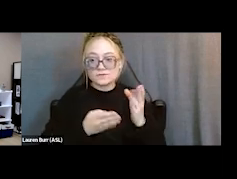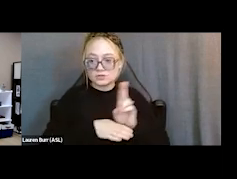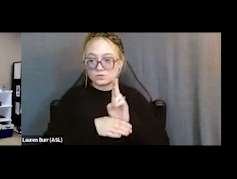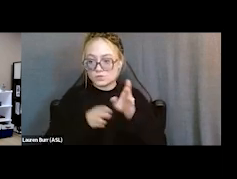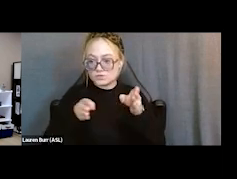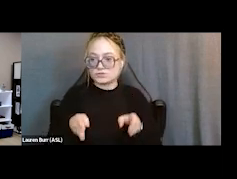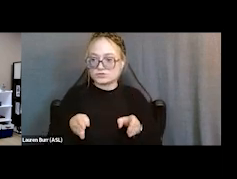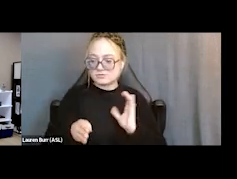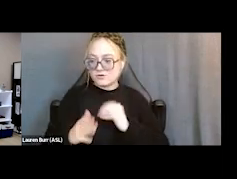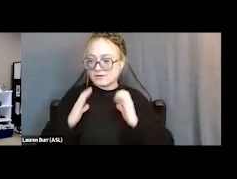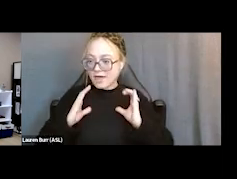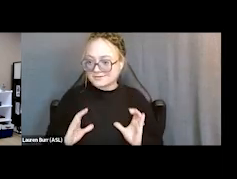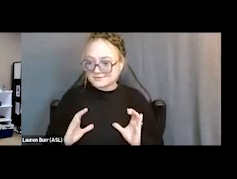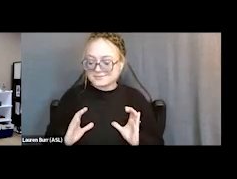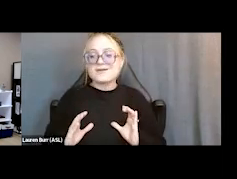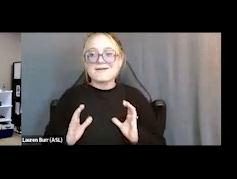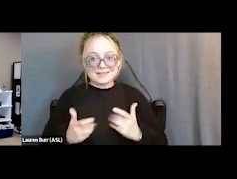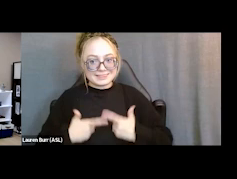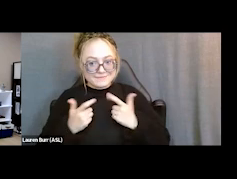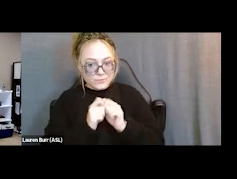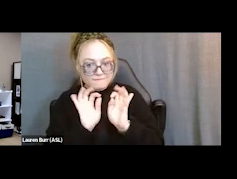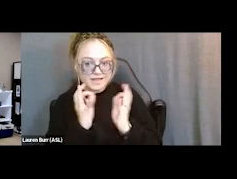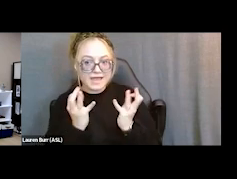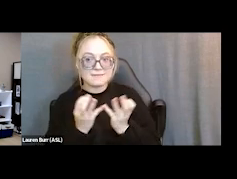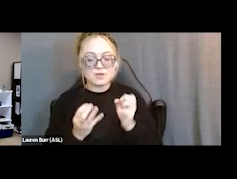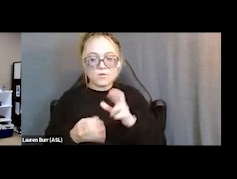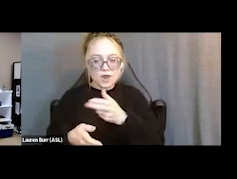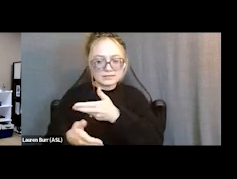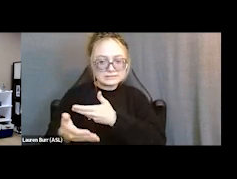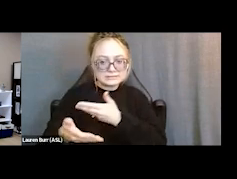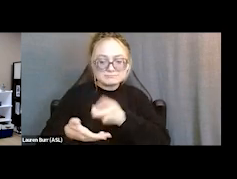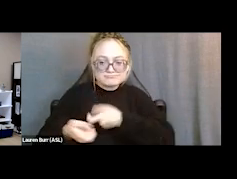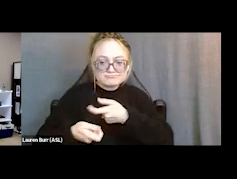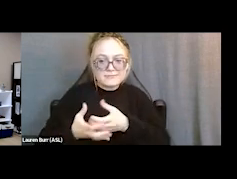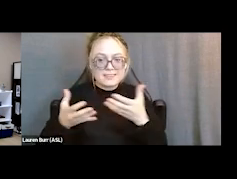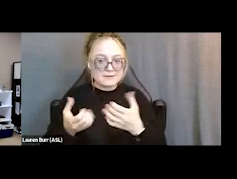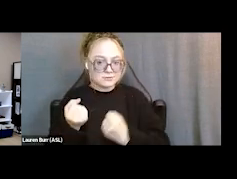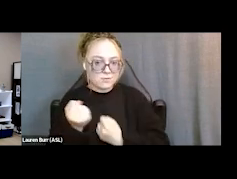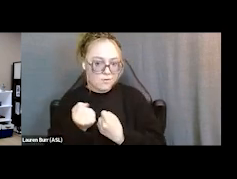with their family or receive a lot of support from them. So this is a pretty important intervention.